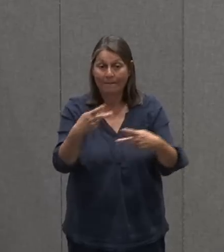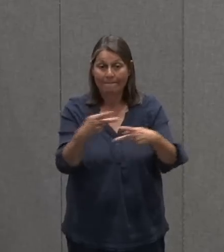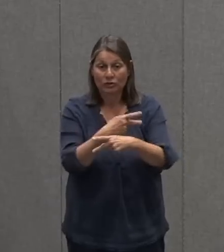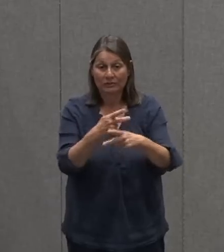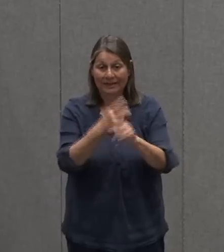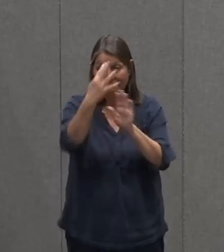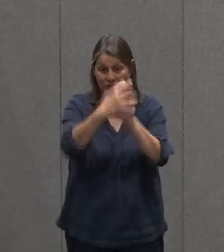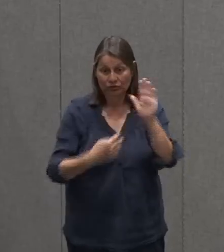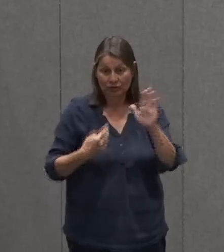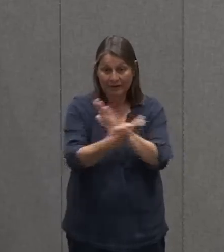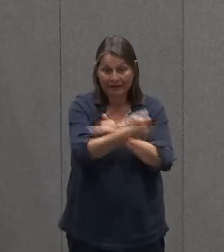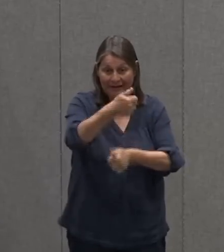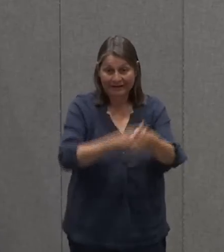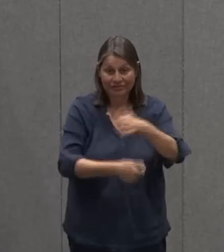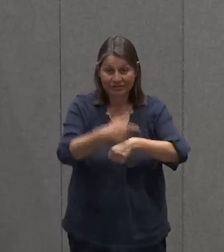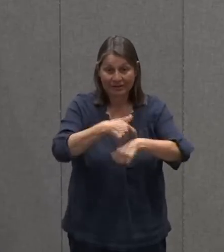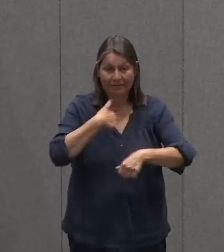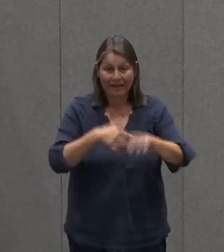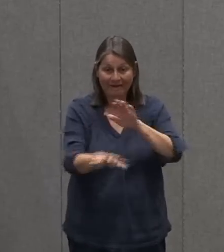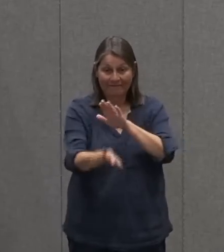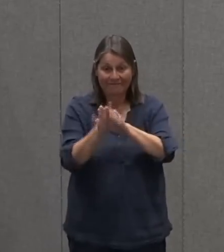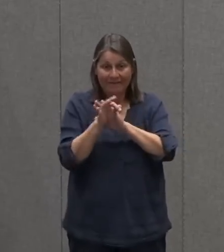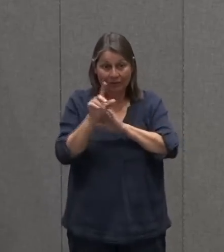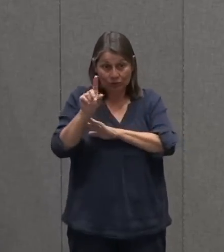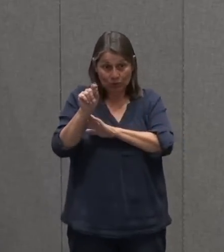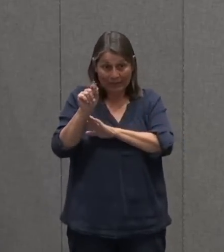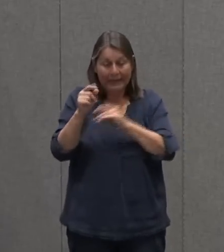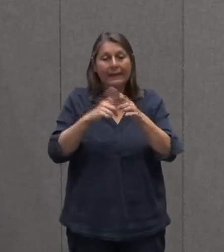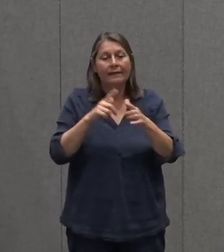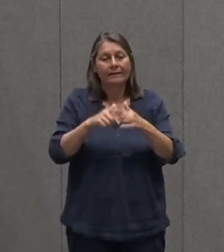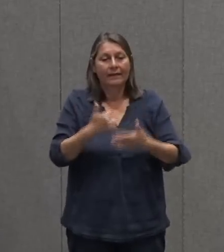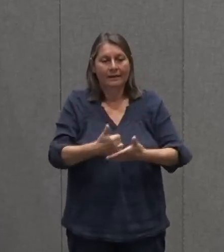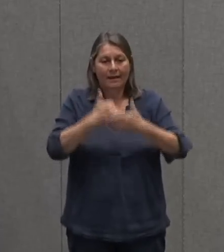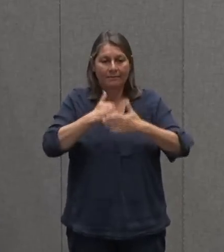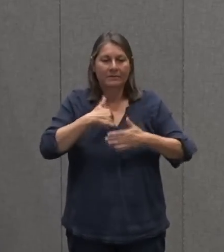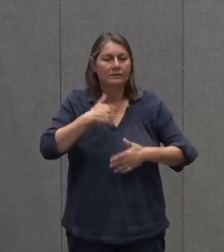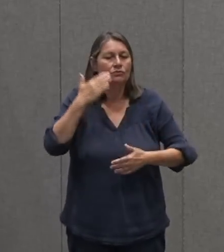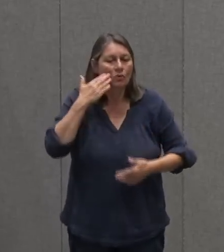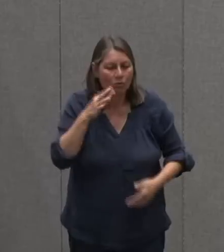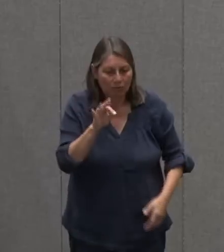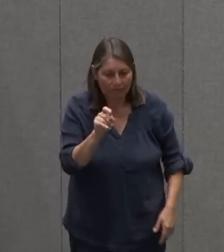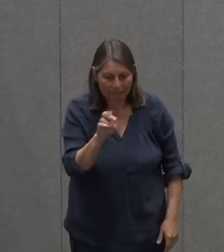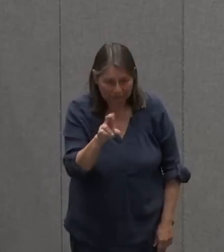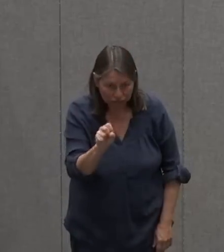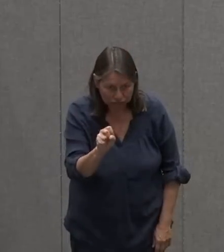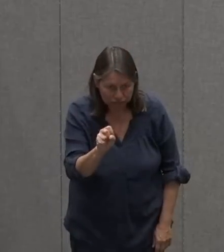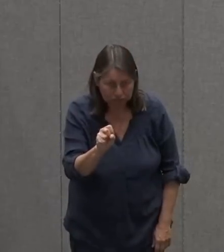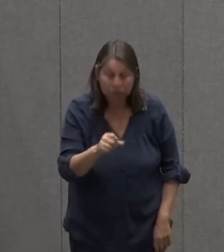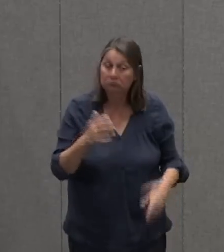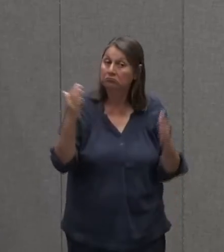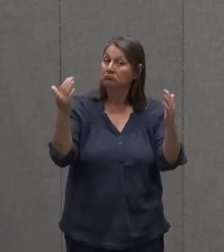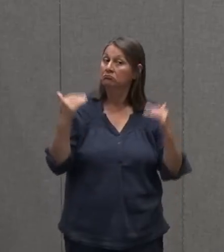Every time I found 20 that would help me find the factors. Did you use a calculator? Right?